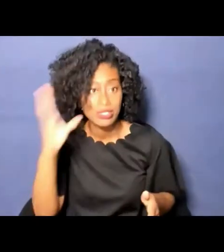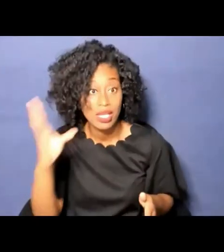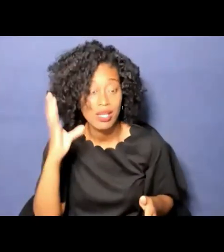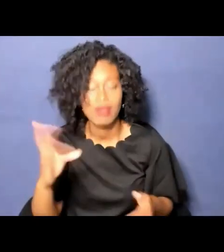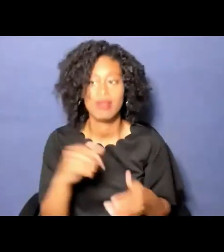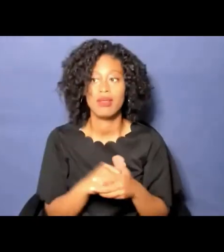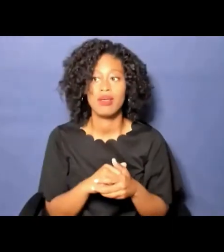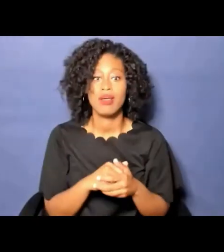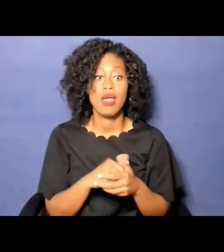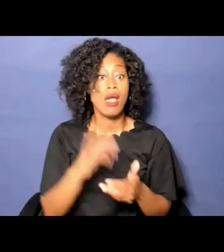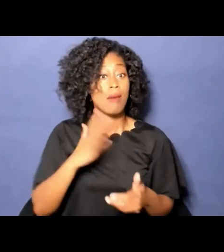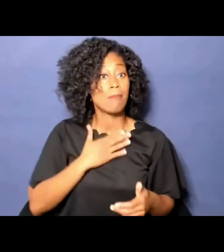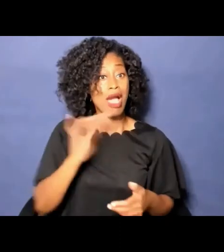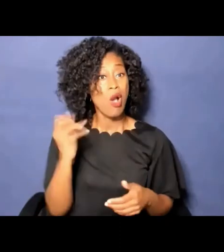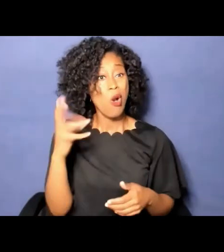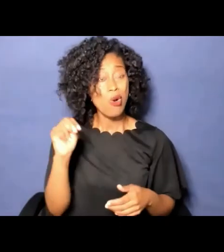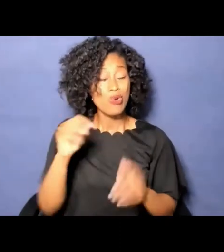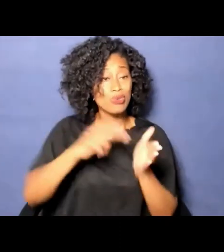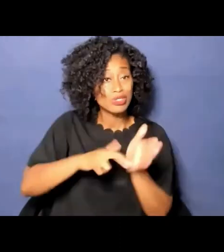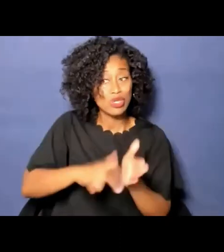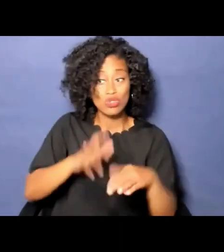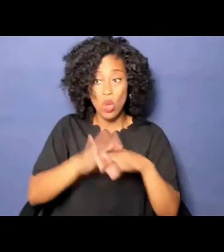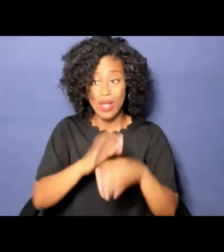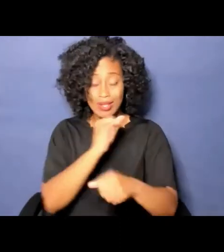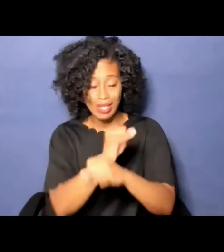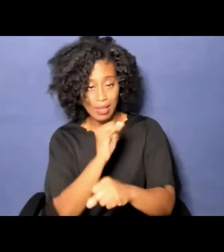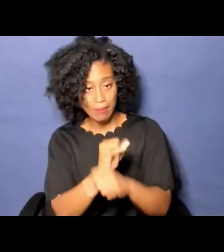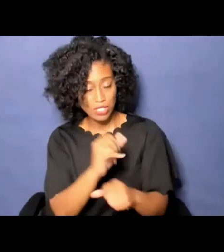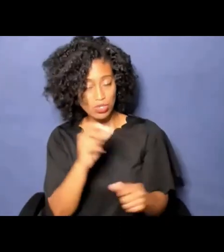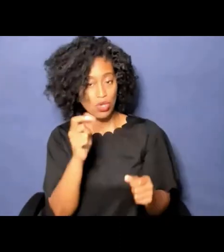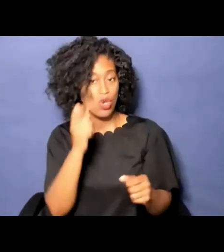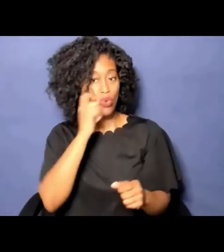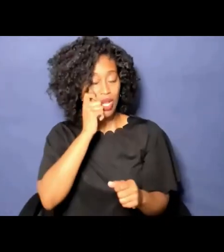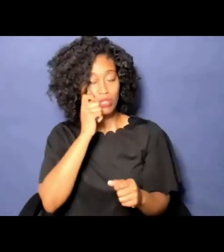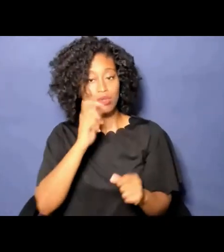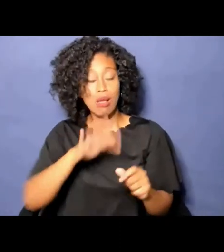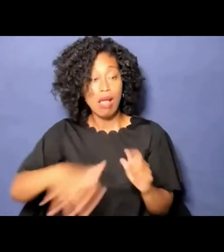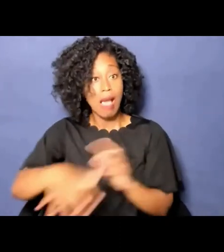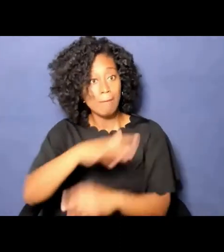on campus racial climate. Here at the USC race and equity Center which I